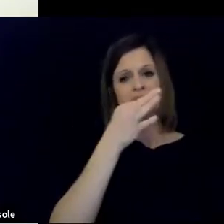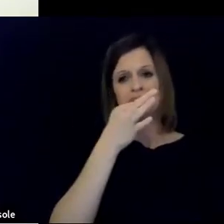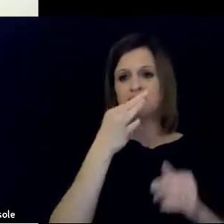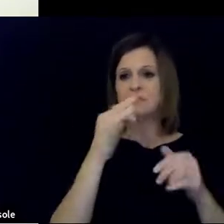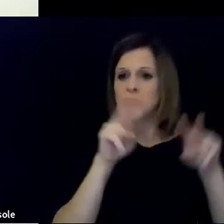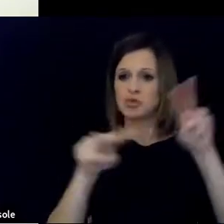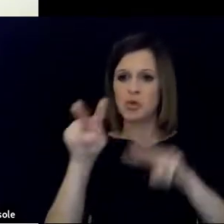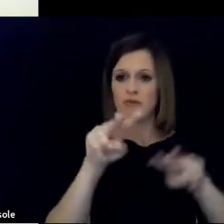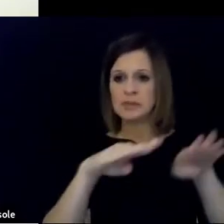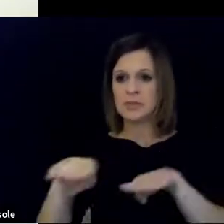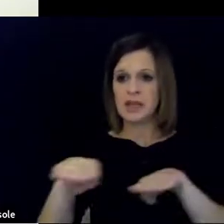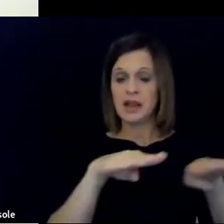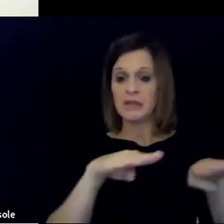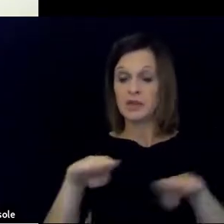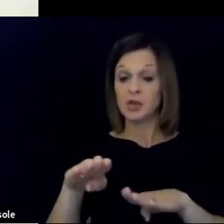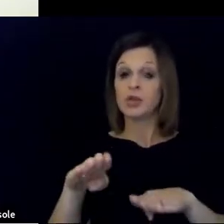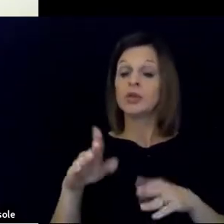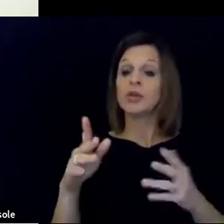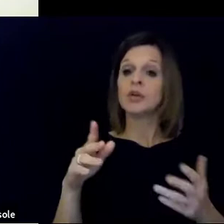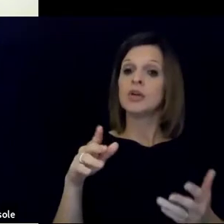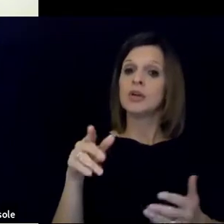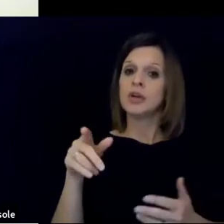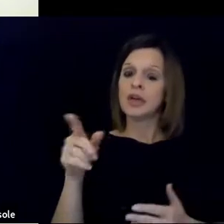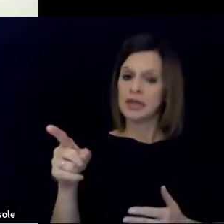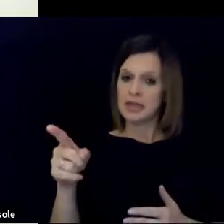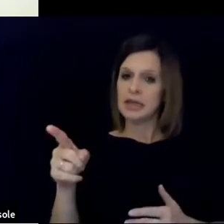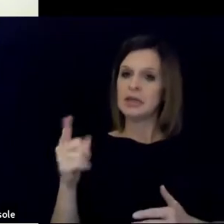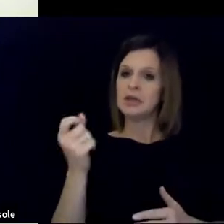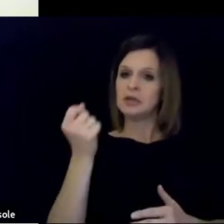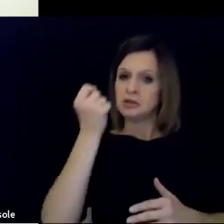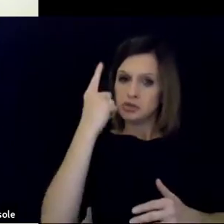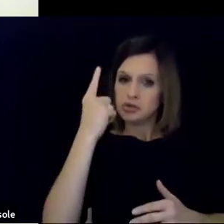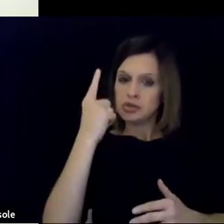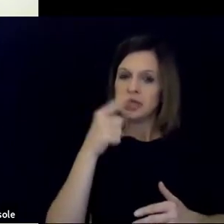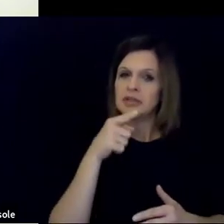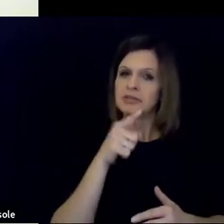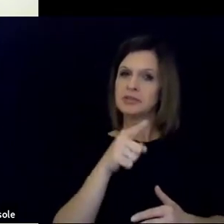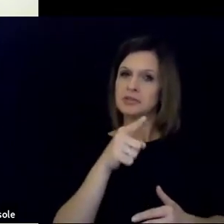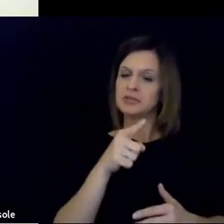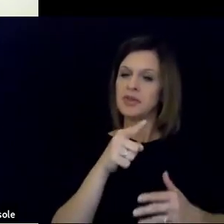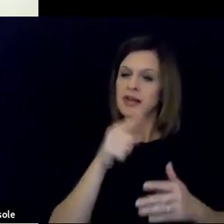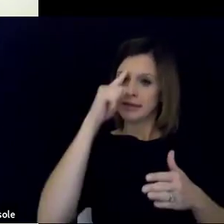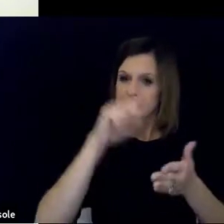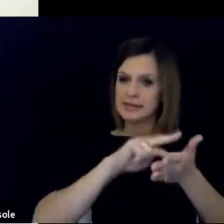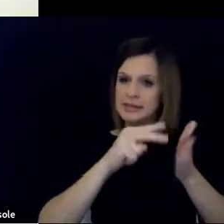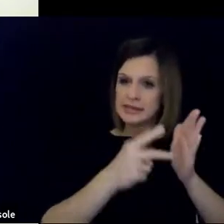he begins to see the intelligence behind the behavior, the choosing behind the behavior.